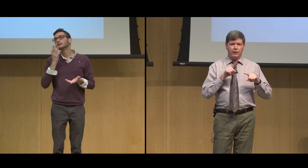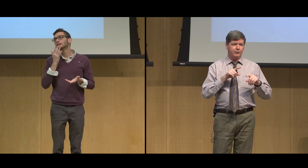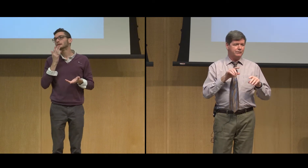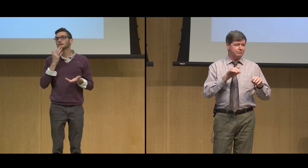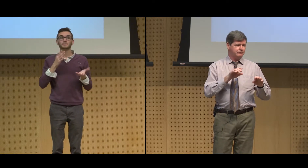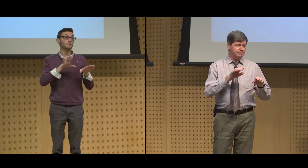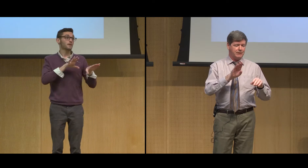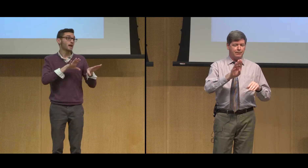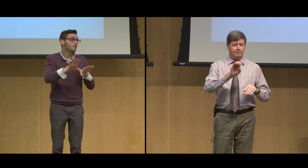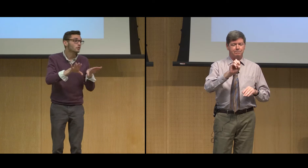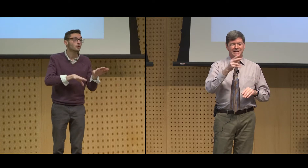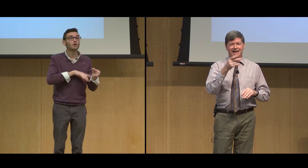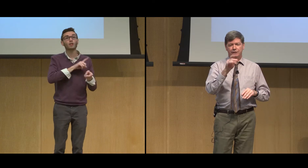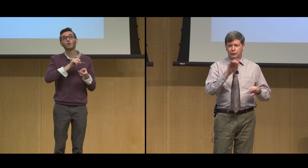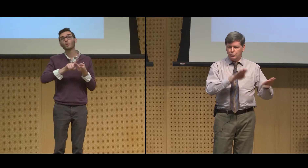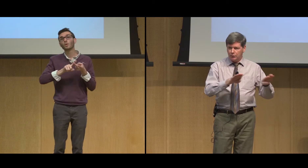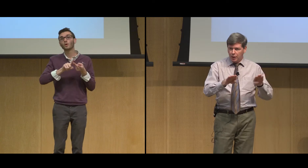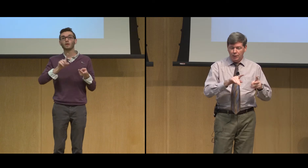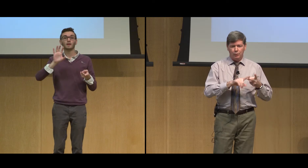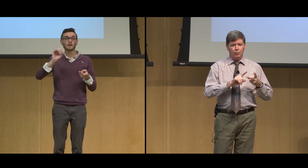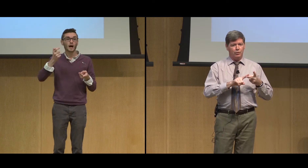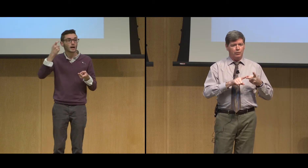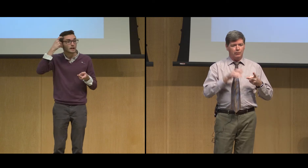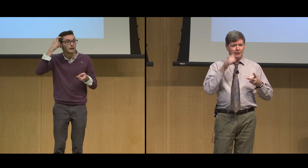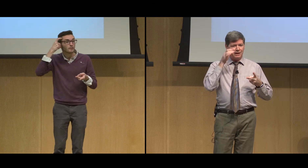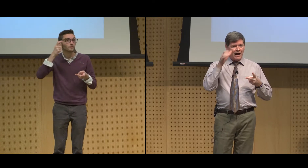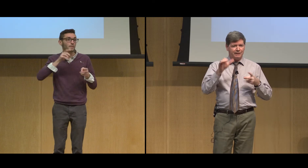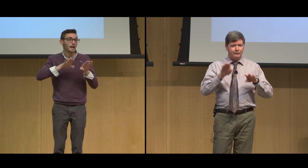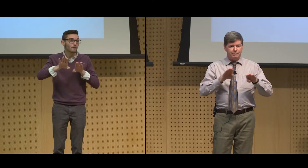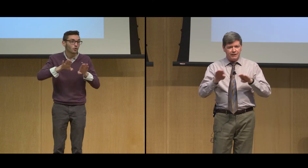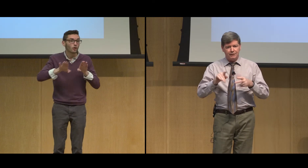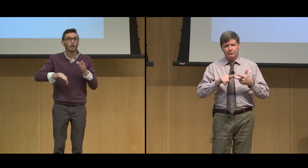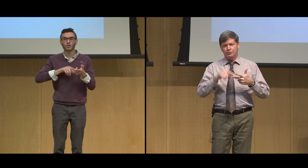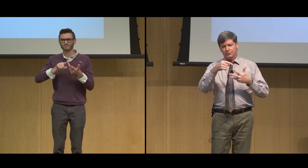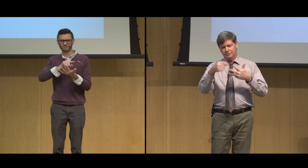whether it's behavioral or cognitive behavioral